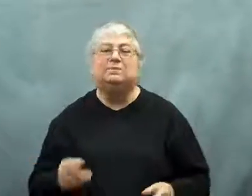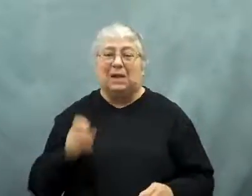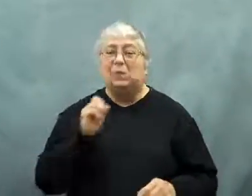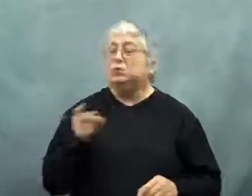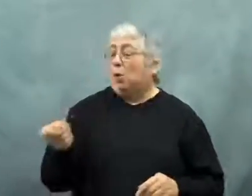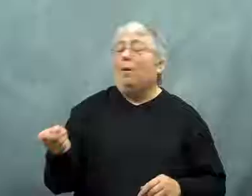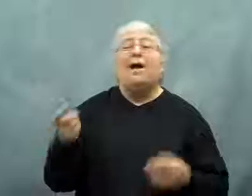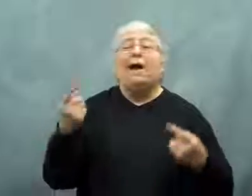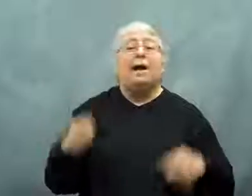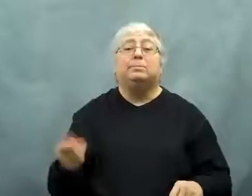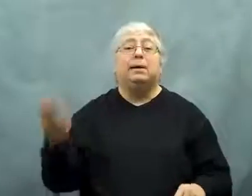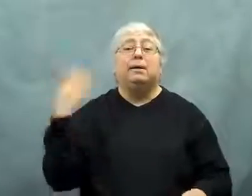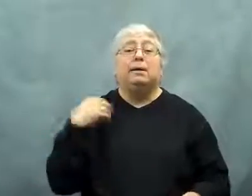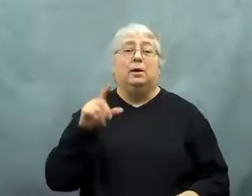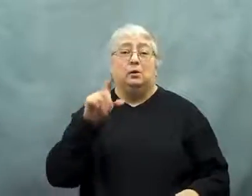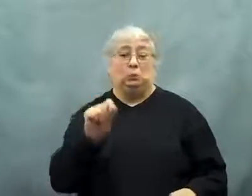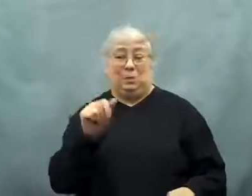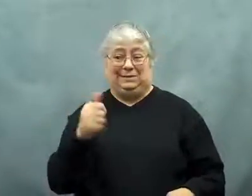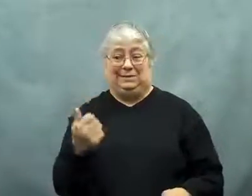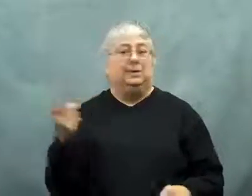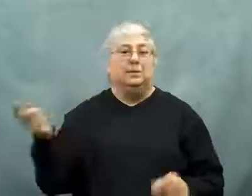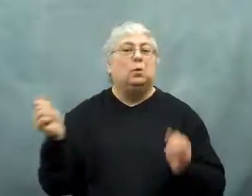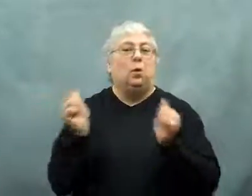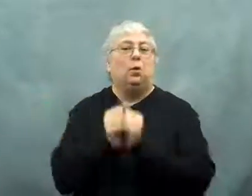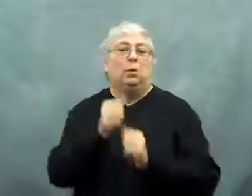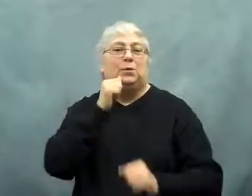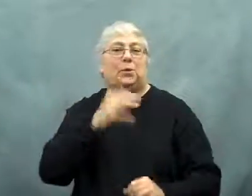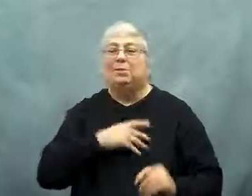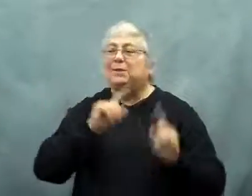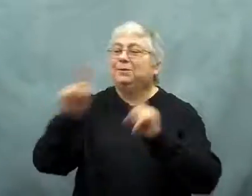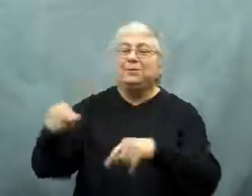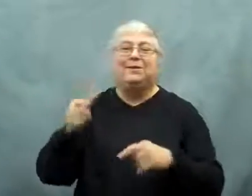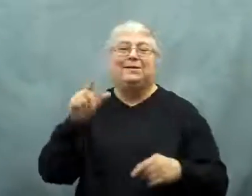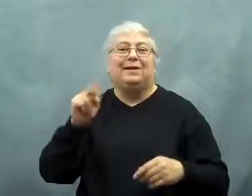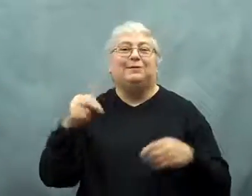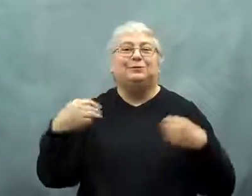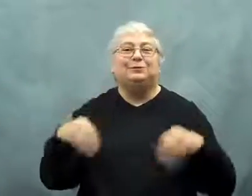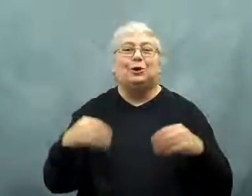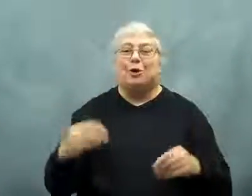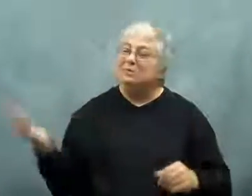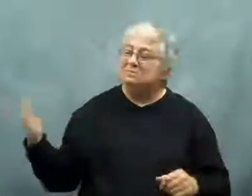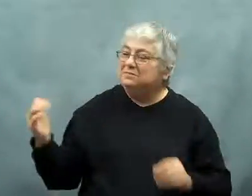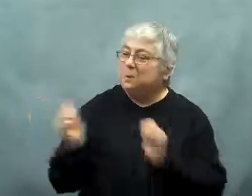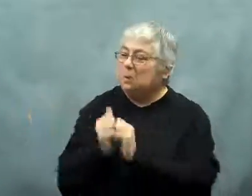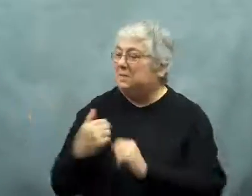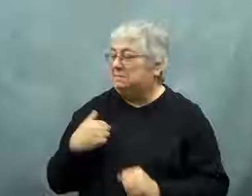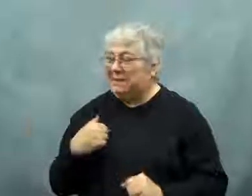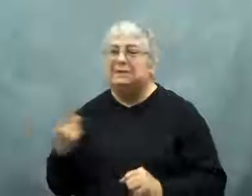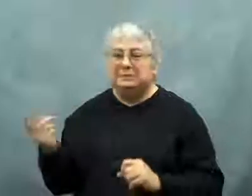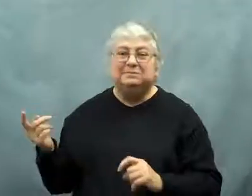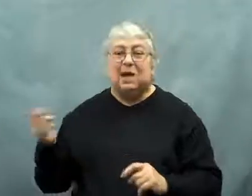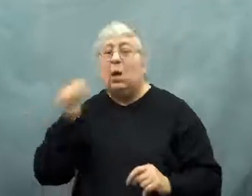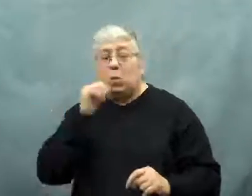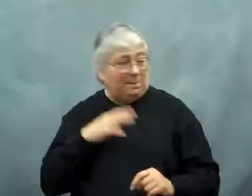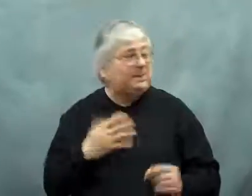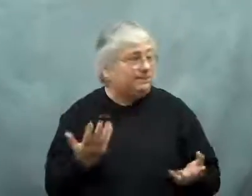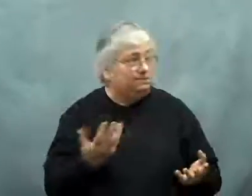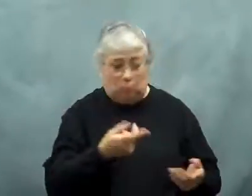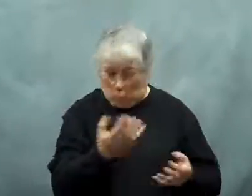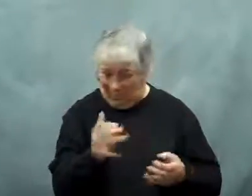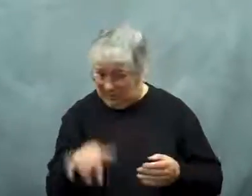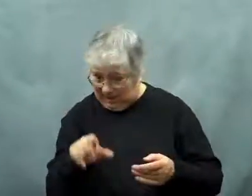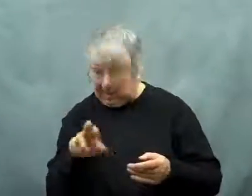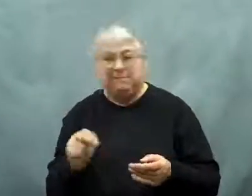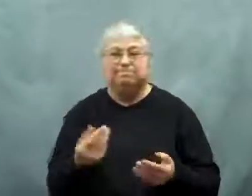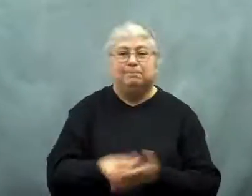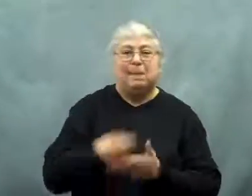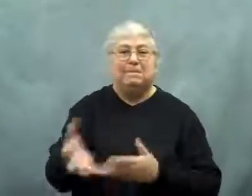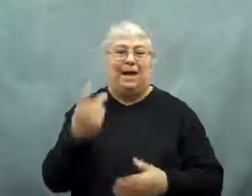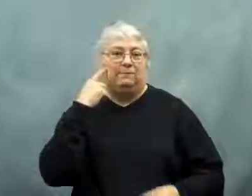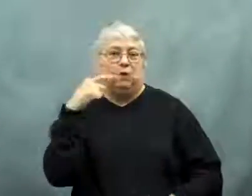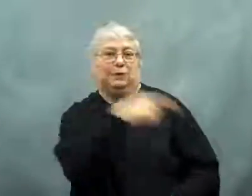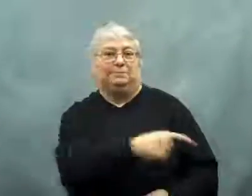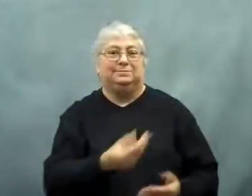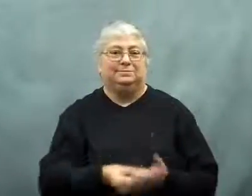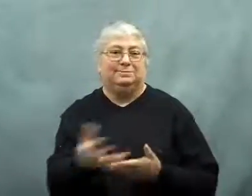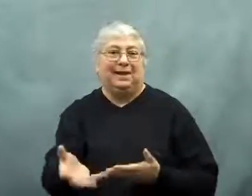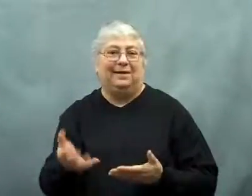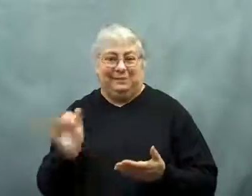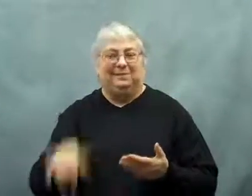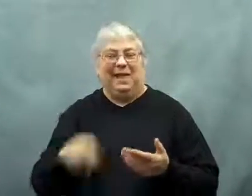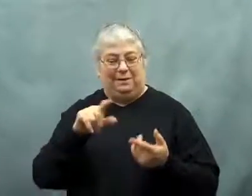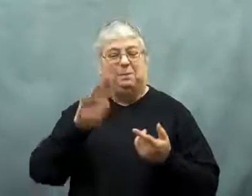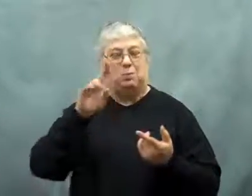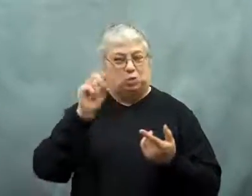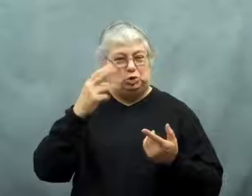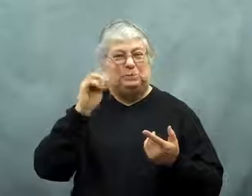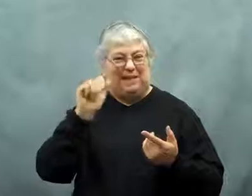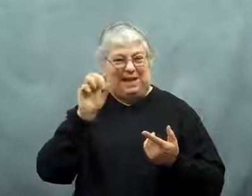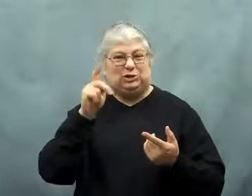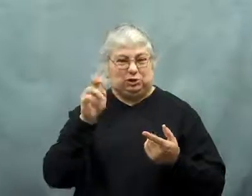In 2010, he went to a gun shop with this woman.